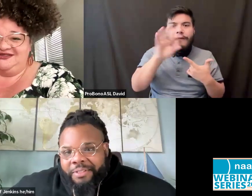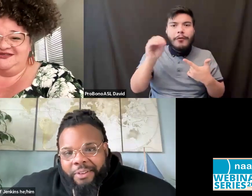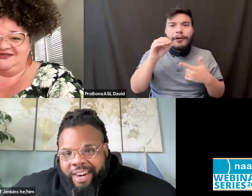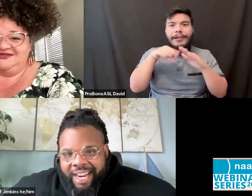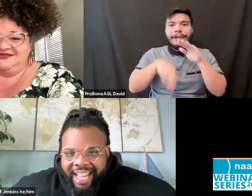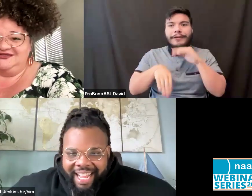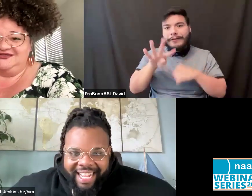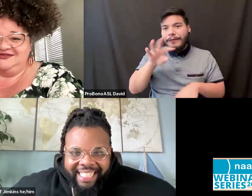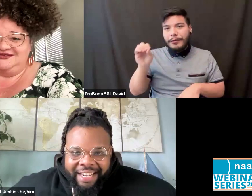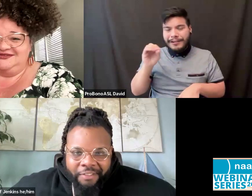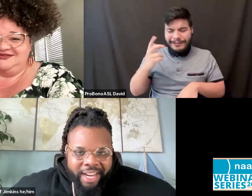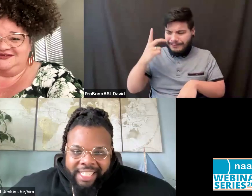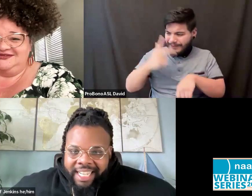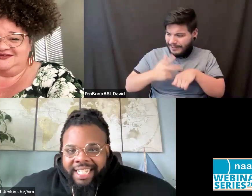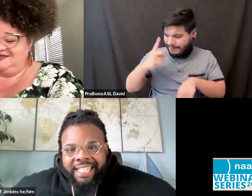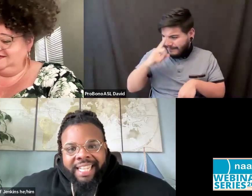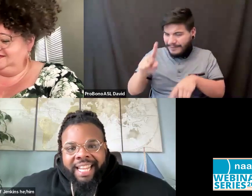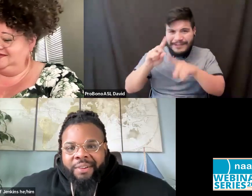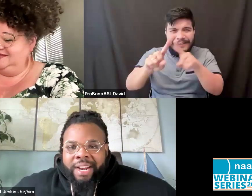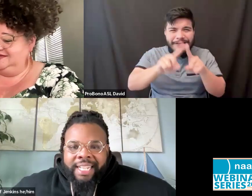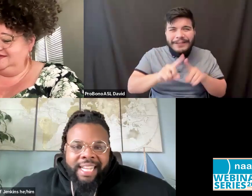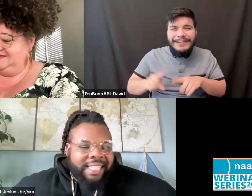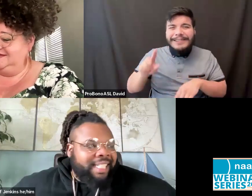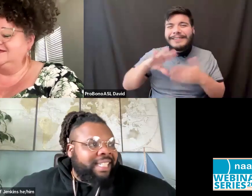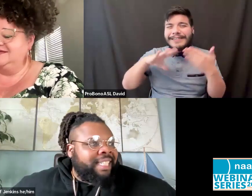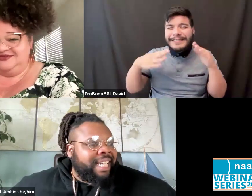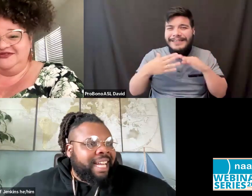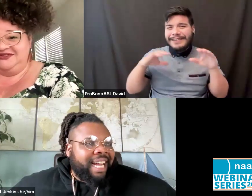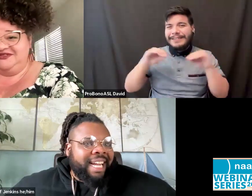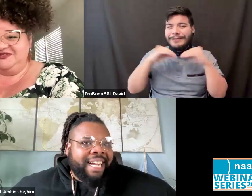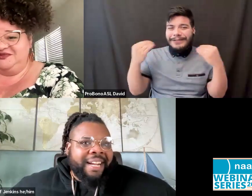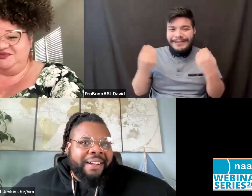for different cities and organizations.